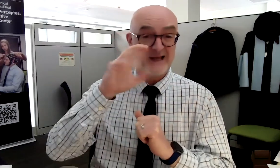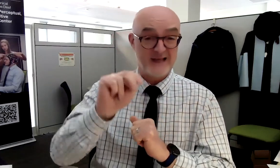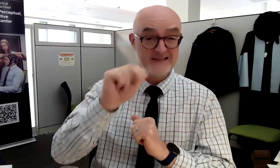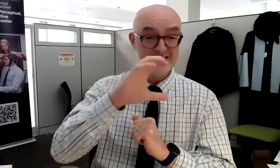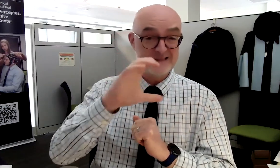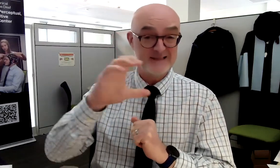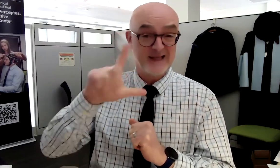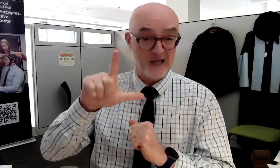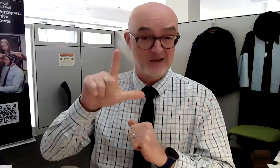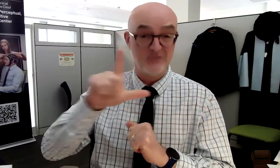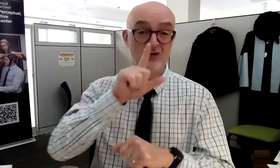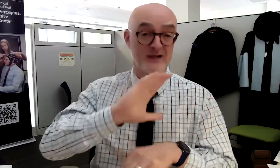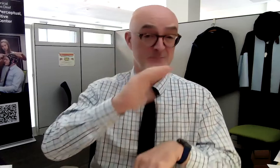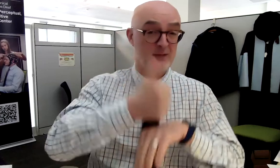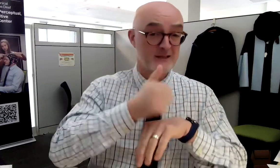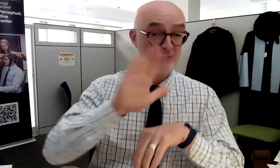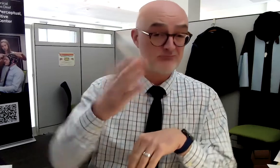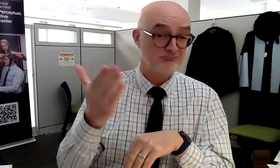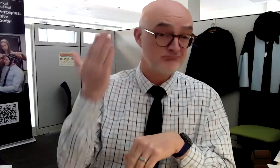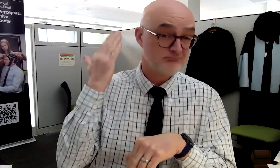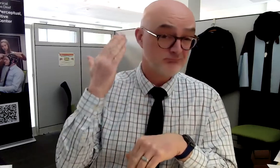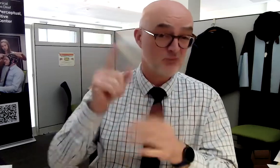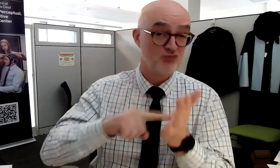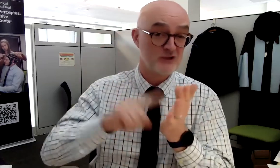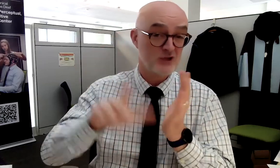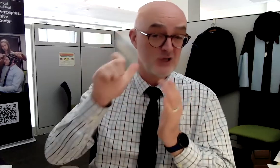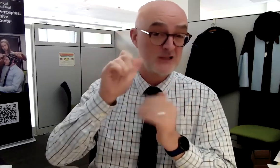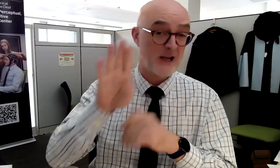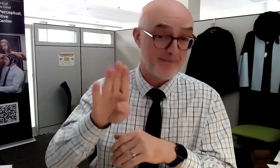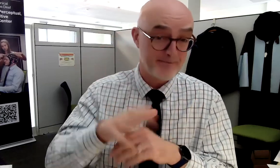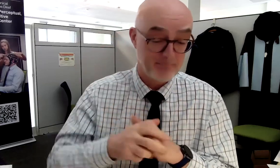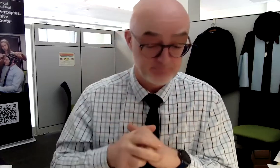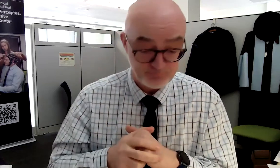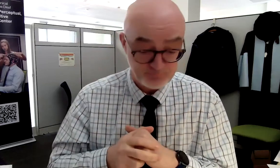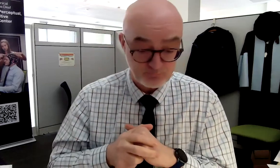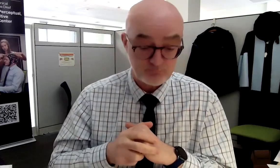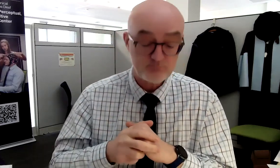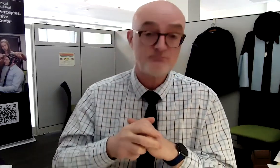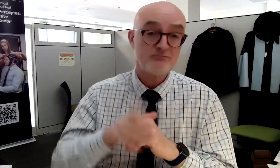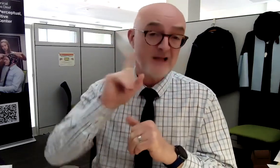The CCL has evolved from the former Deaf Studies Laboratory,